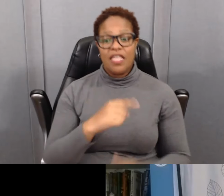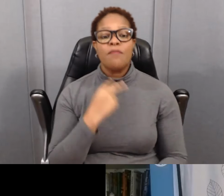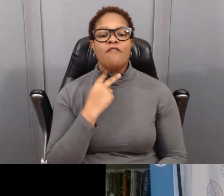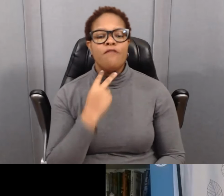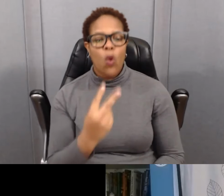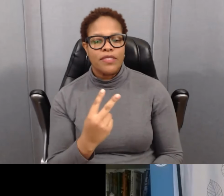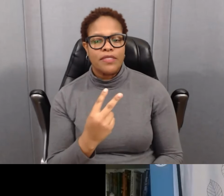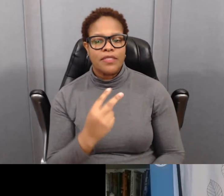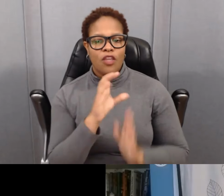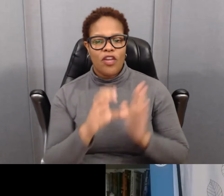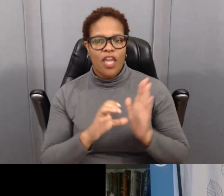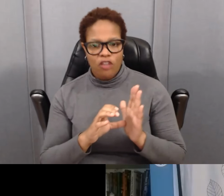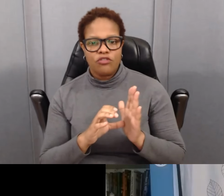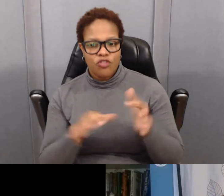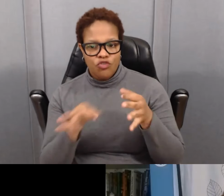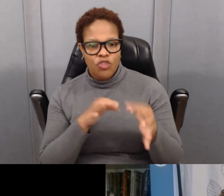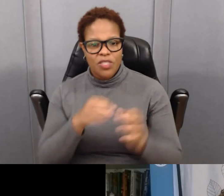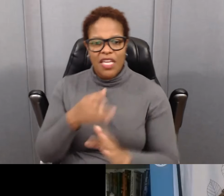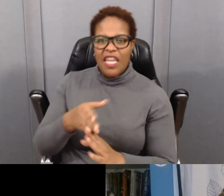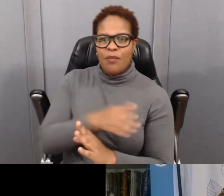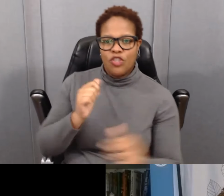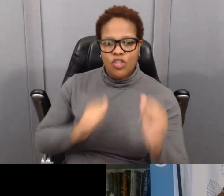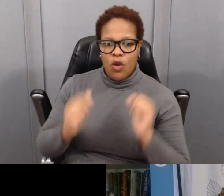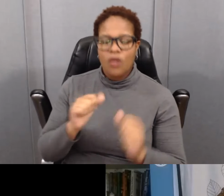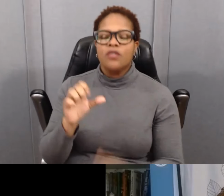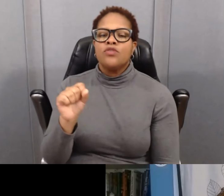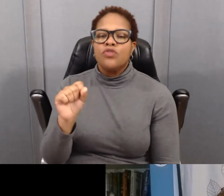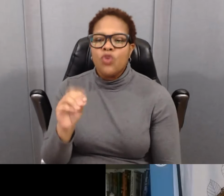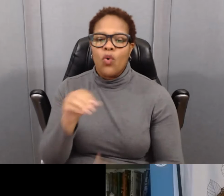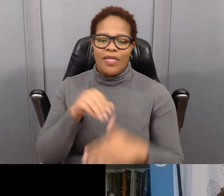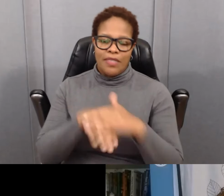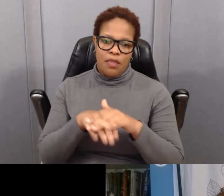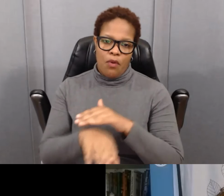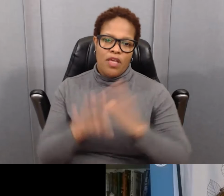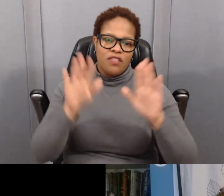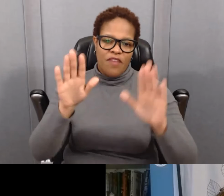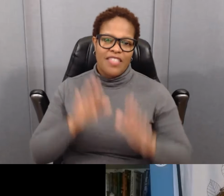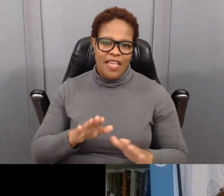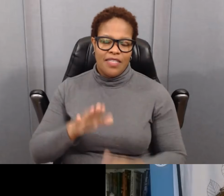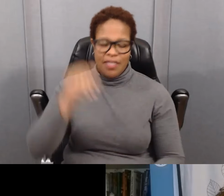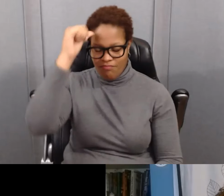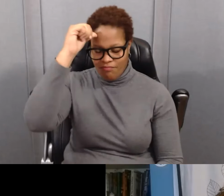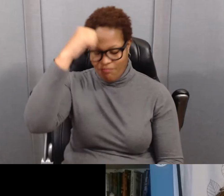right there in a pre-show is so accessible, it's fantastic, it stays with you and it can be a nice cool, listen.